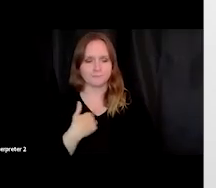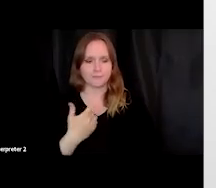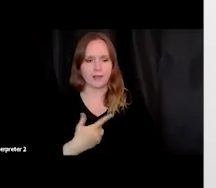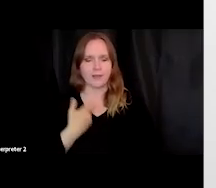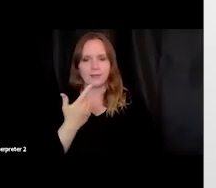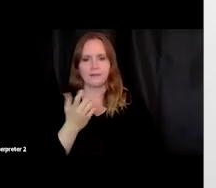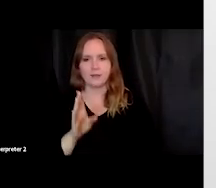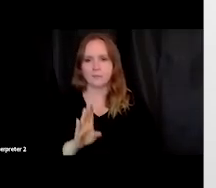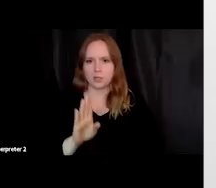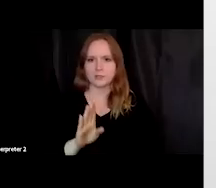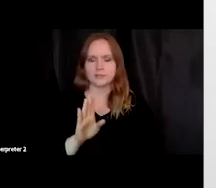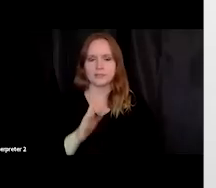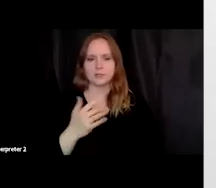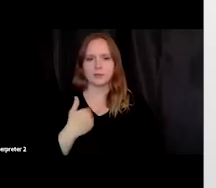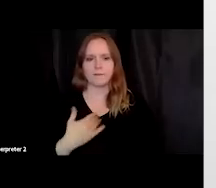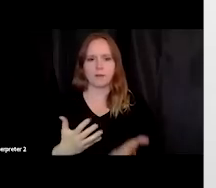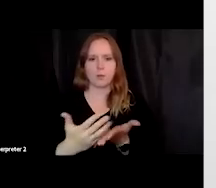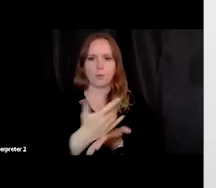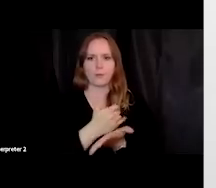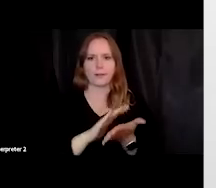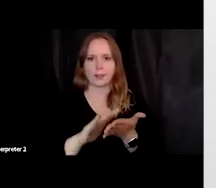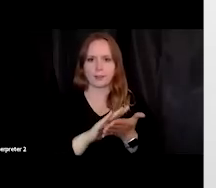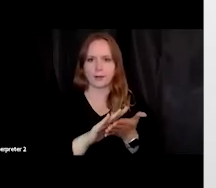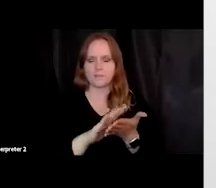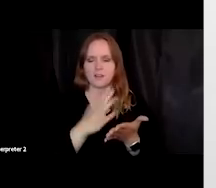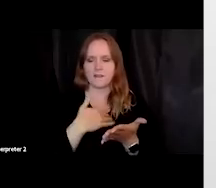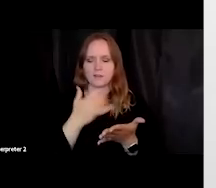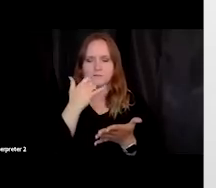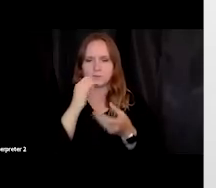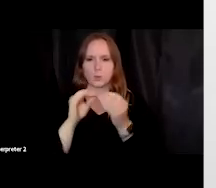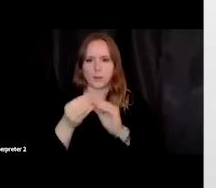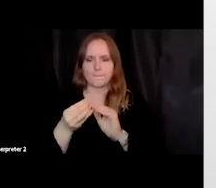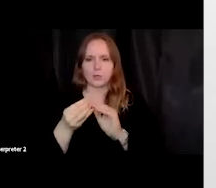and cleanup that has a directory. But I would always encourage people to look at their local